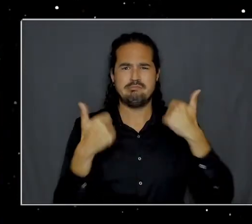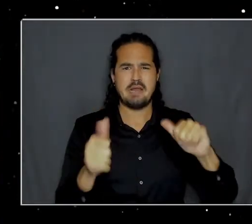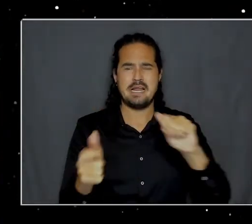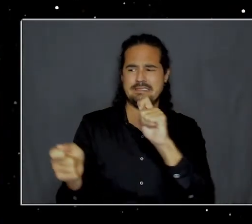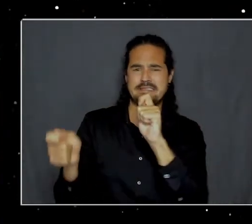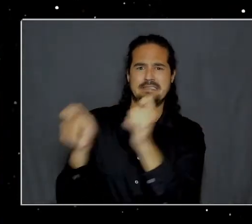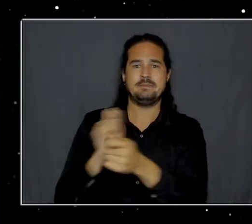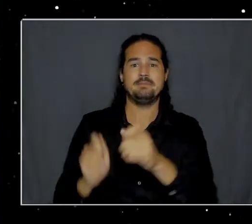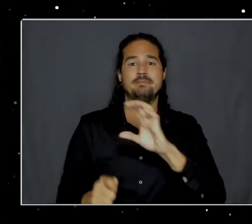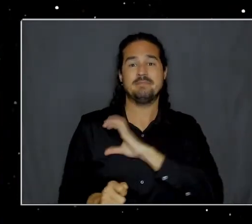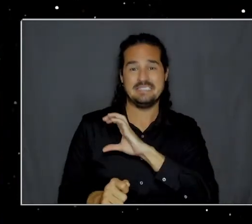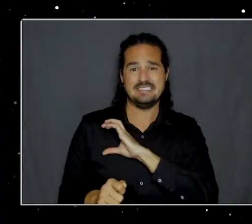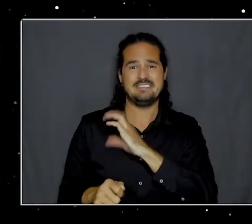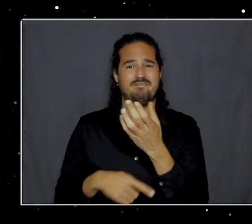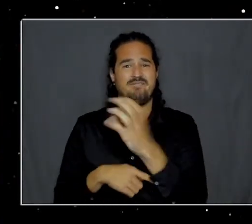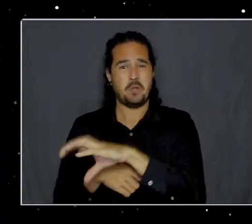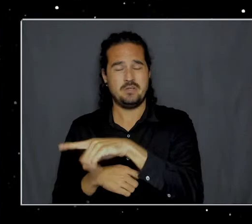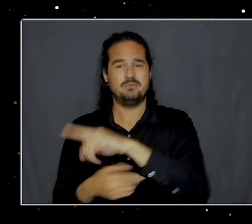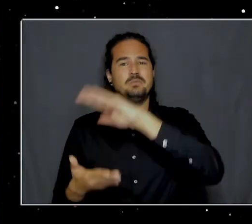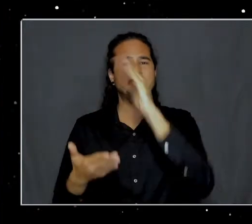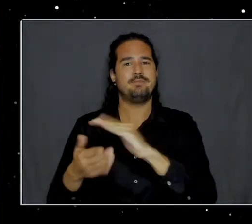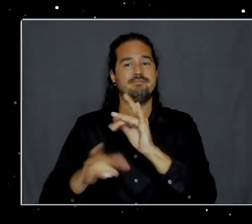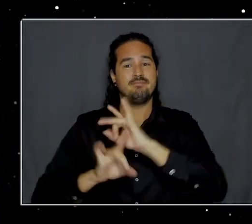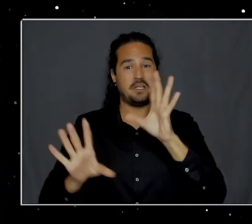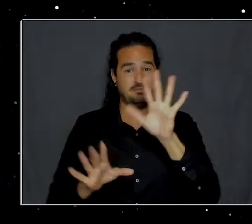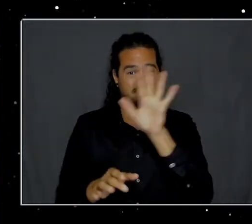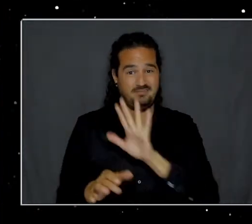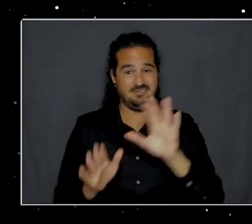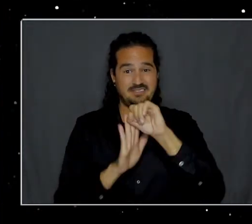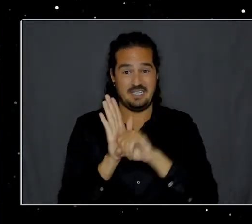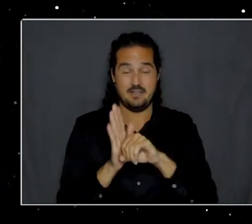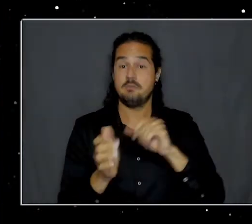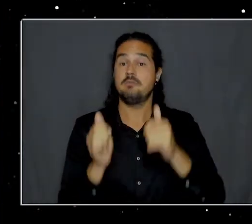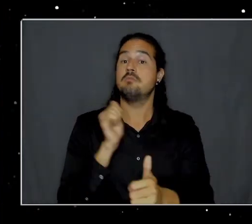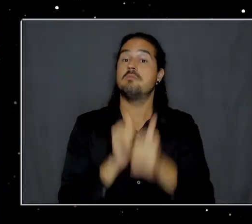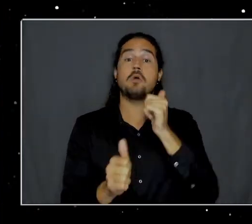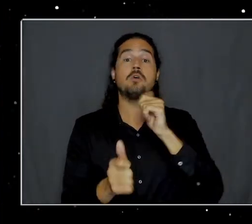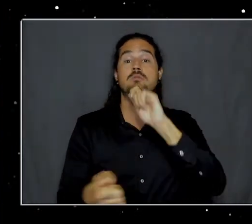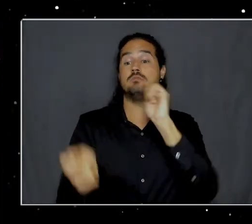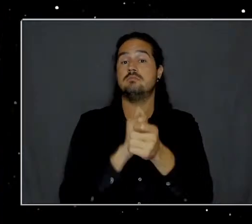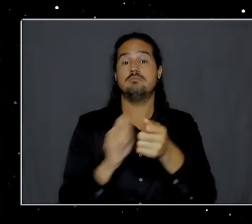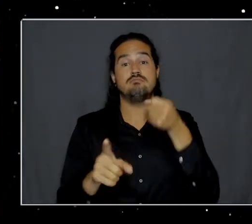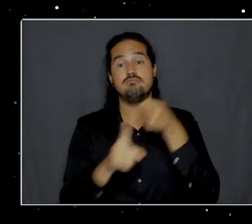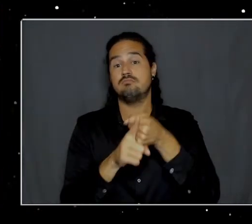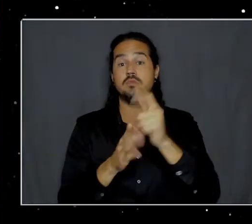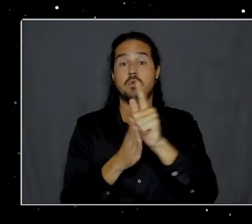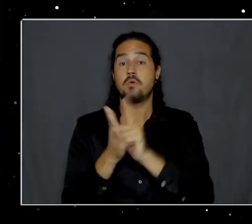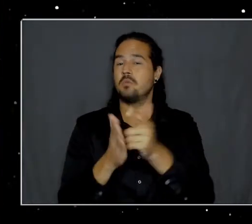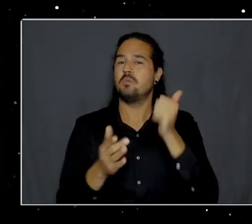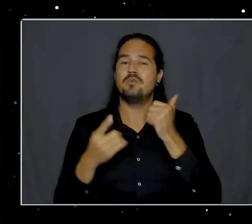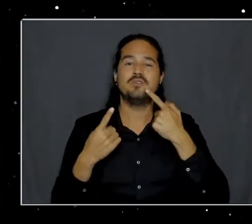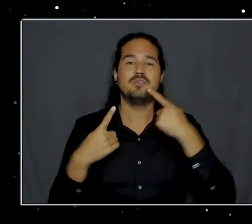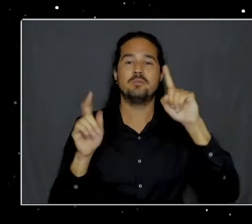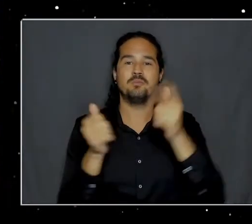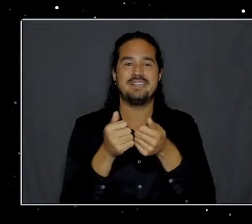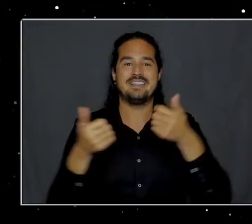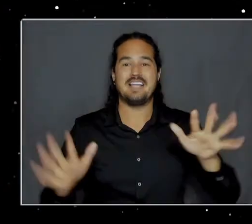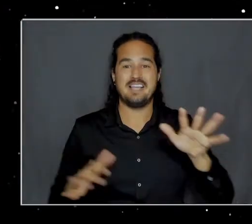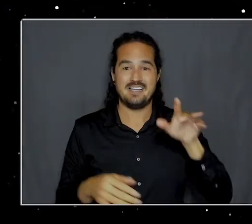OVER A DOZEN NEW LAWS IN AN ATTEMPT TO CHANGE POLICE CULTURE AND TO REDUCE VIOLENCE